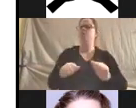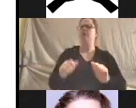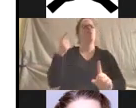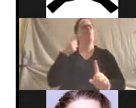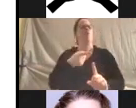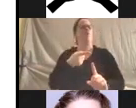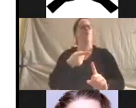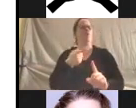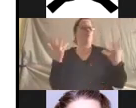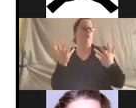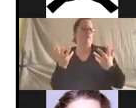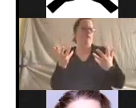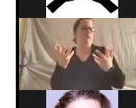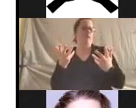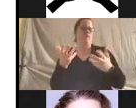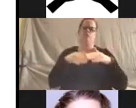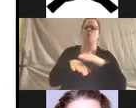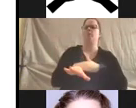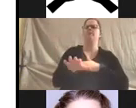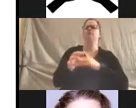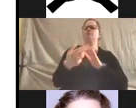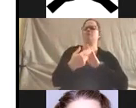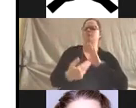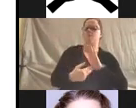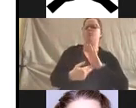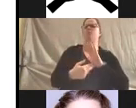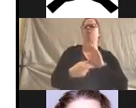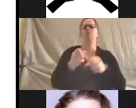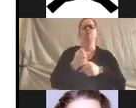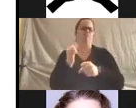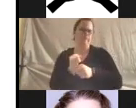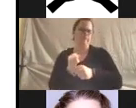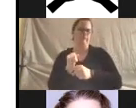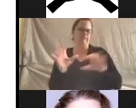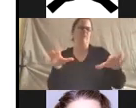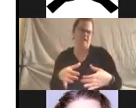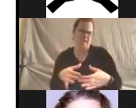as you're entering into that rulemaking committee. And then a lot of the thought processes